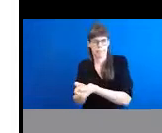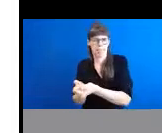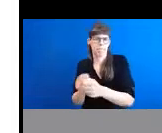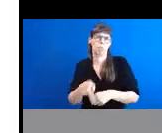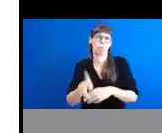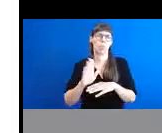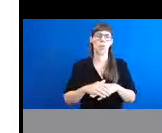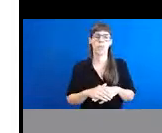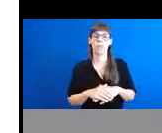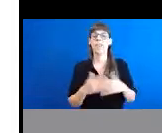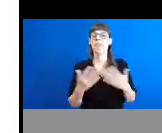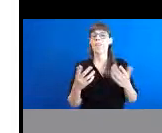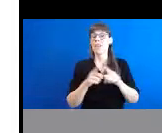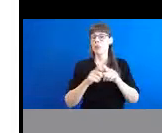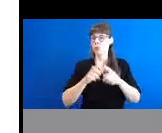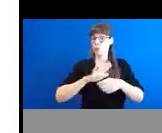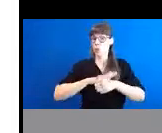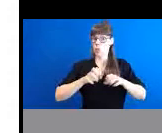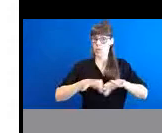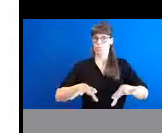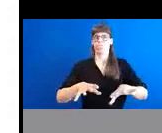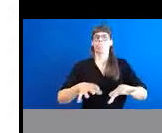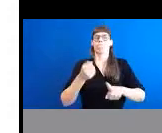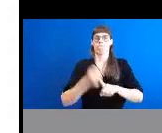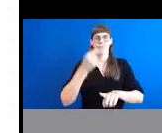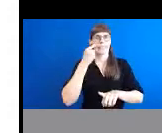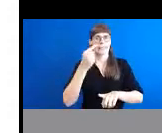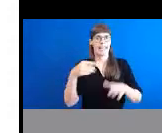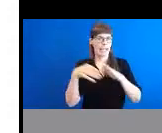elivery of association and cash transfer programs.